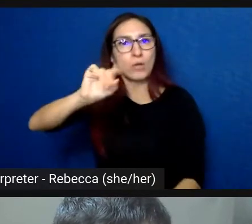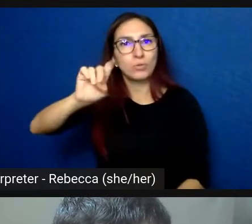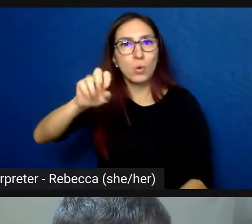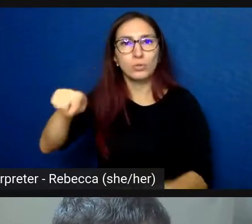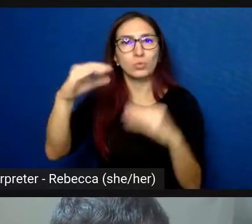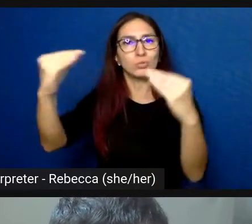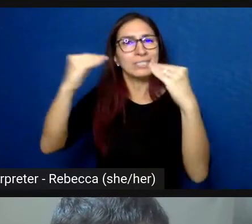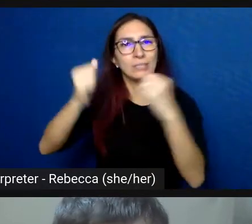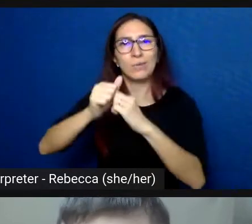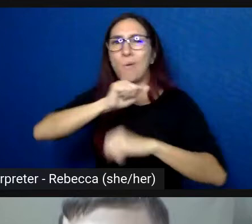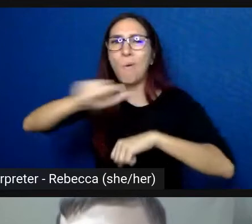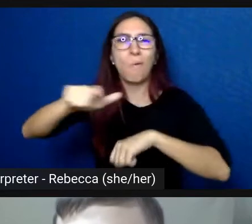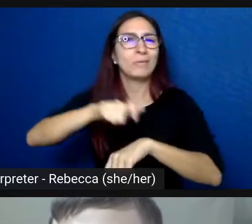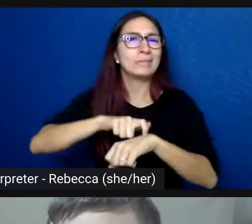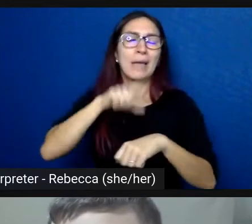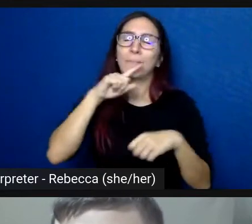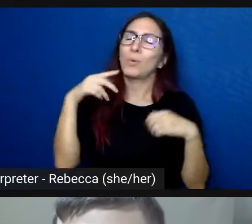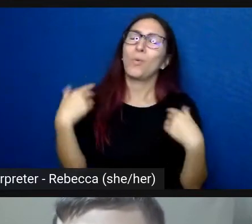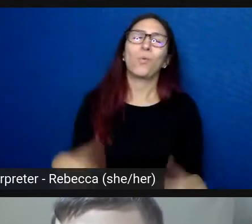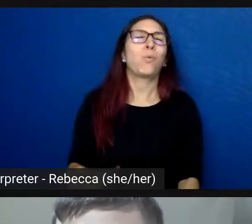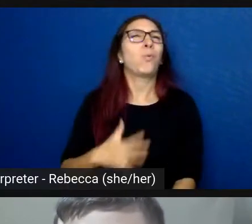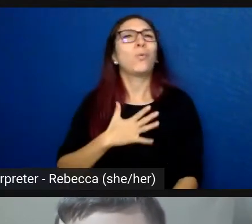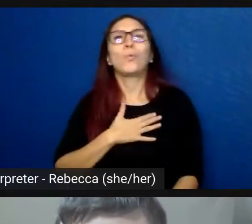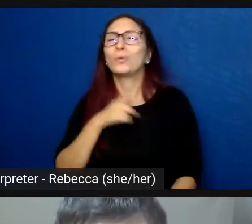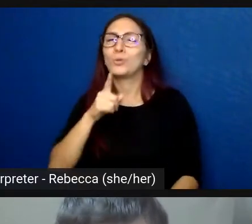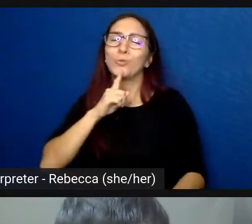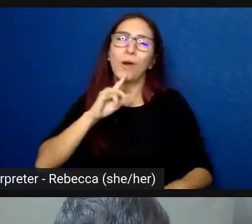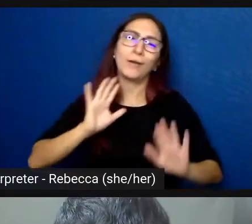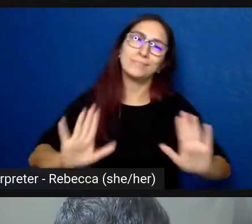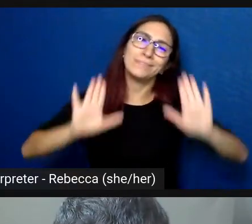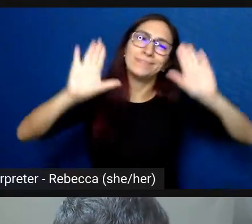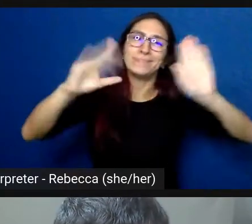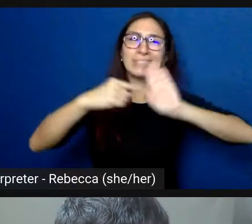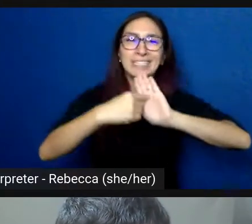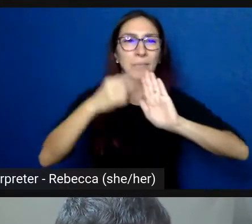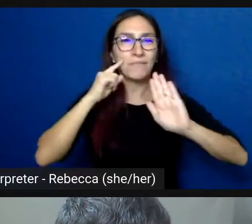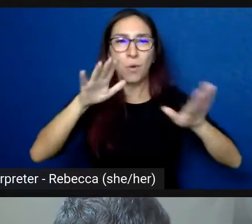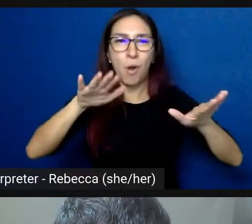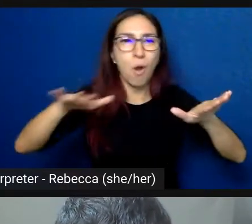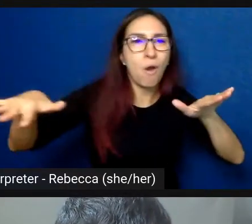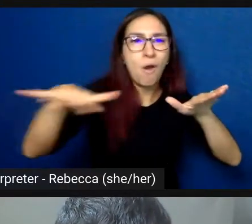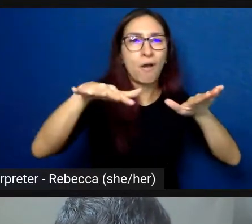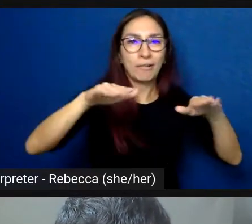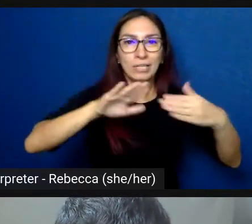I think that you're a very good example for the community at large of someone who really understands design